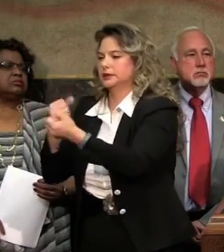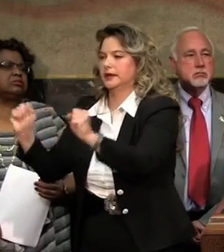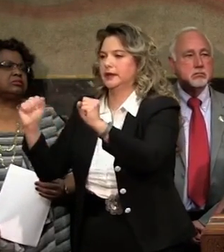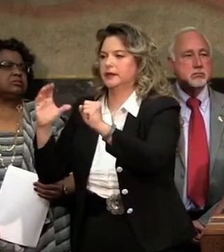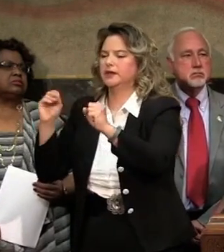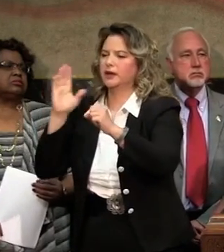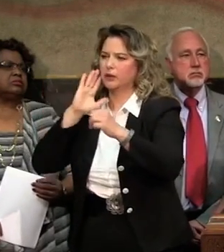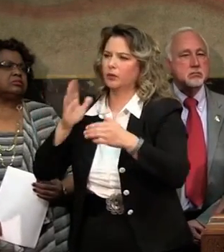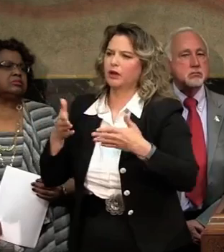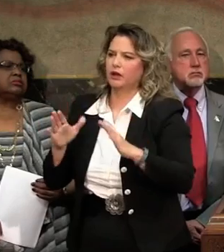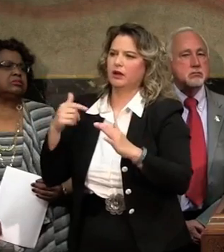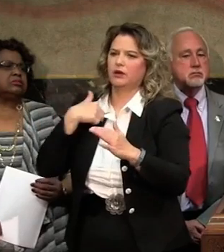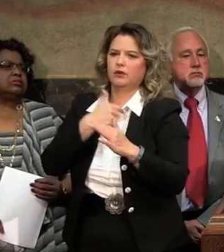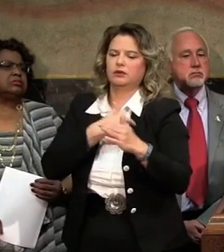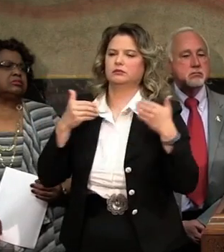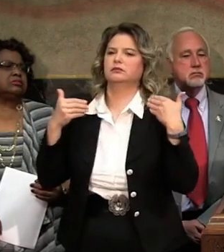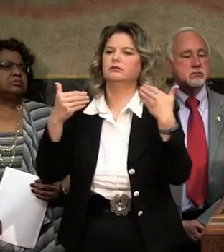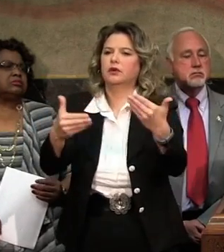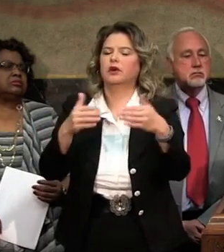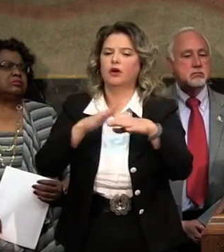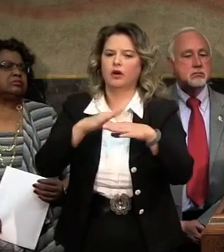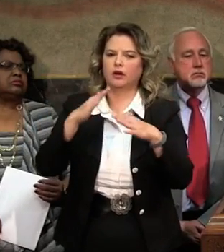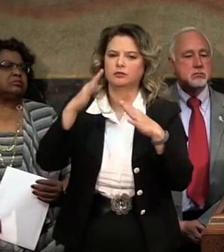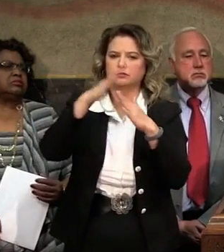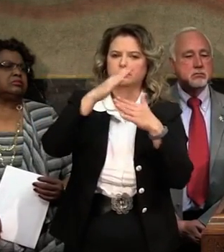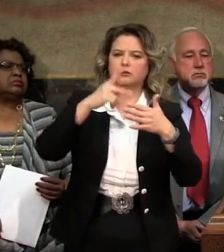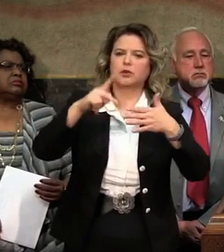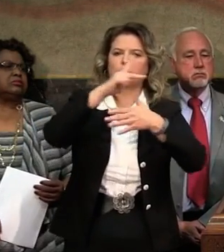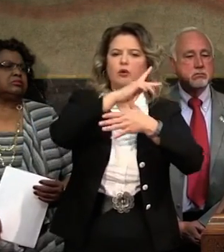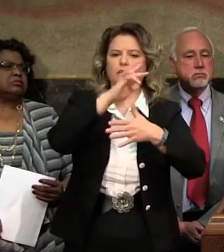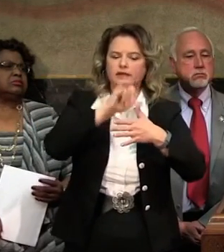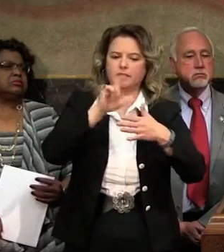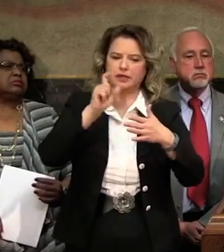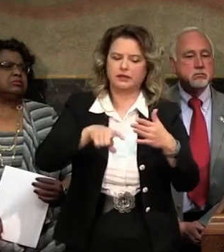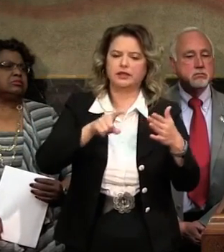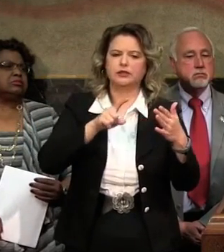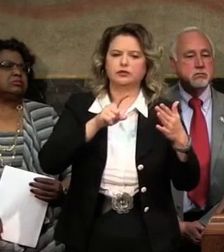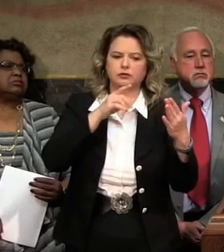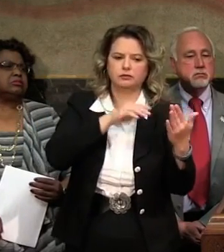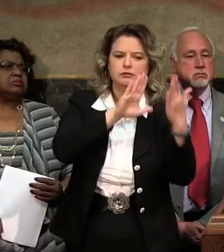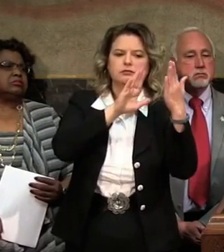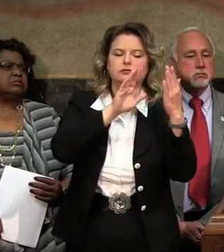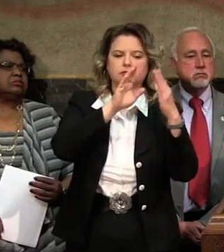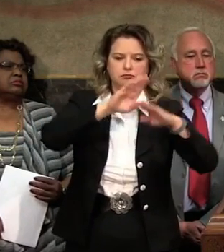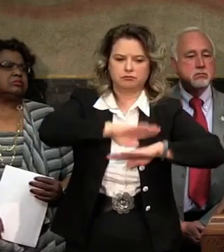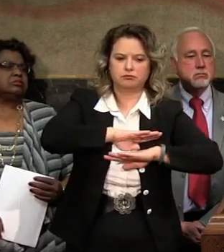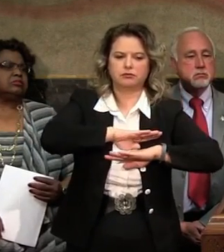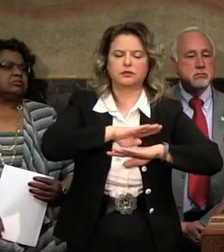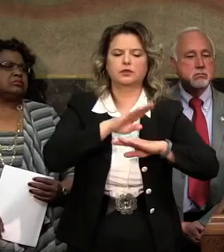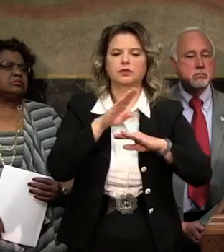forward on priorities that need to be met so that we can have the kind of communities that the people of this